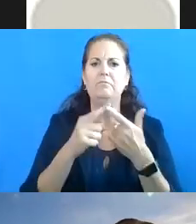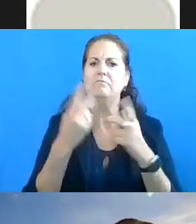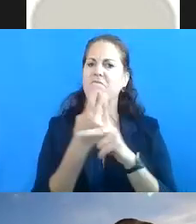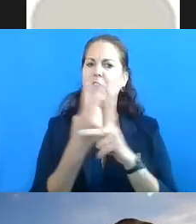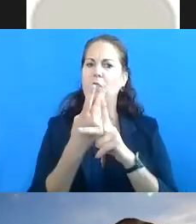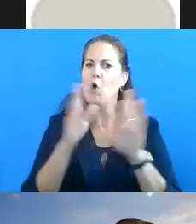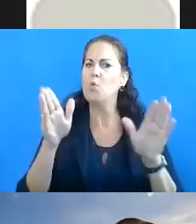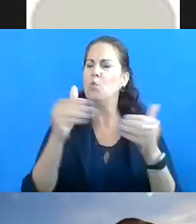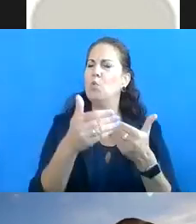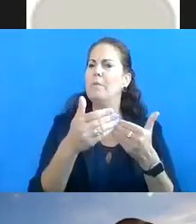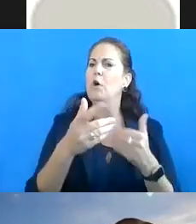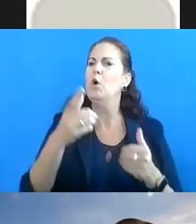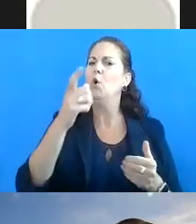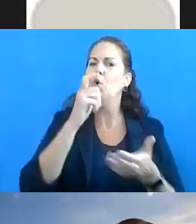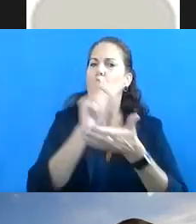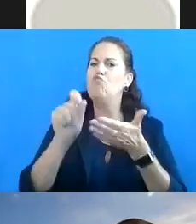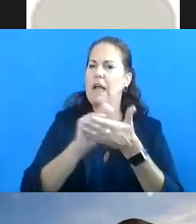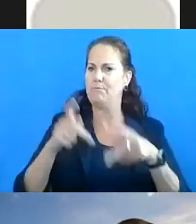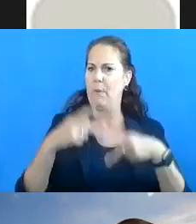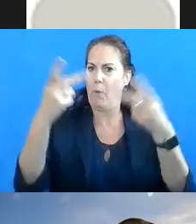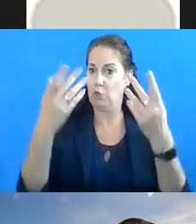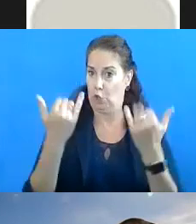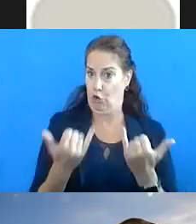I would like to know who in the group writes proposals? Who in the group writes proposals?